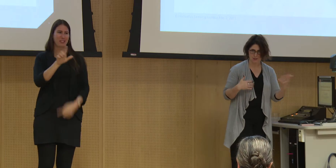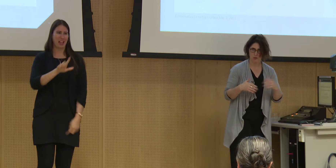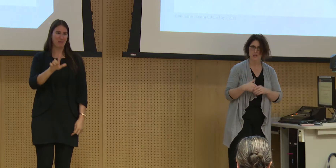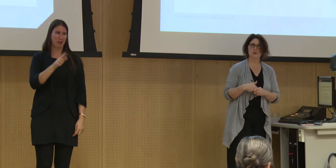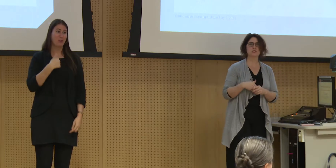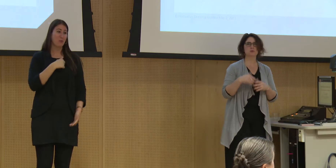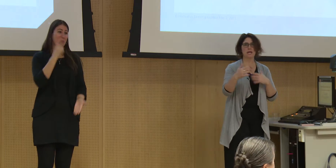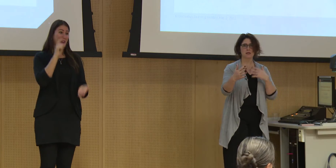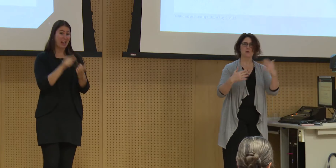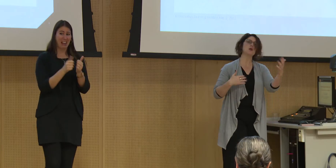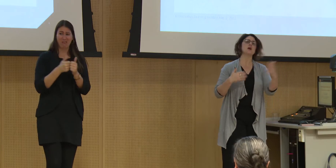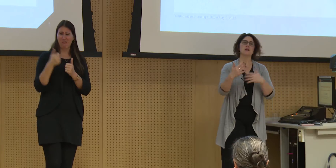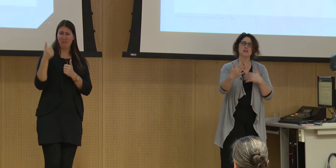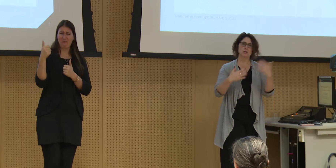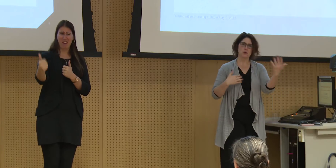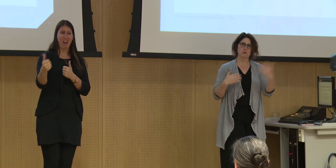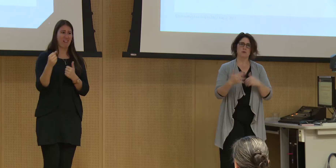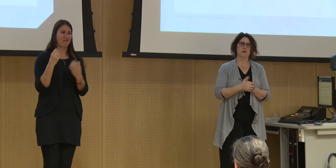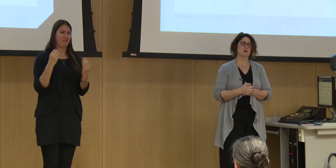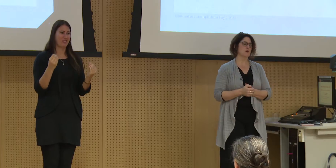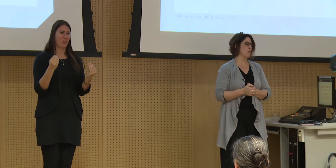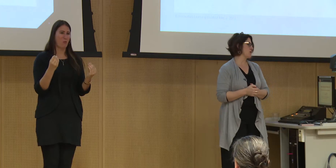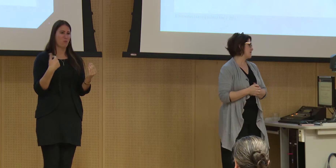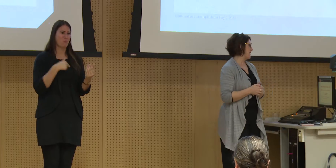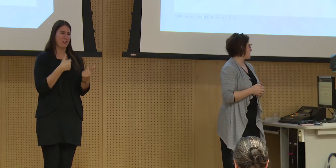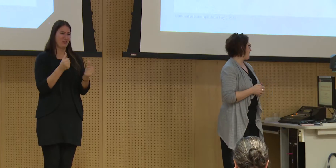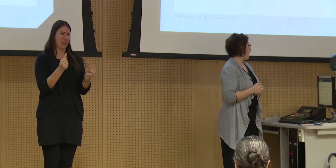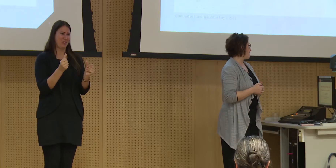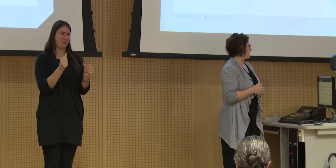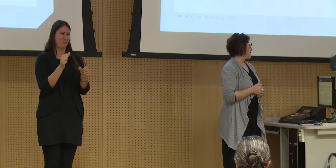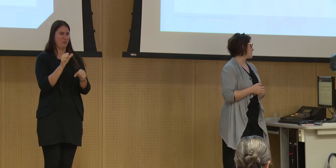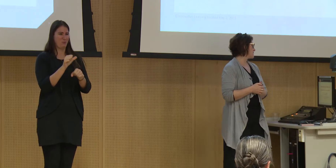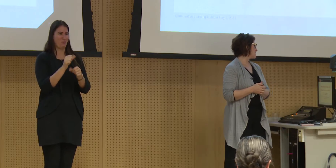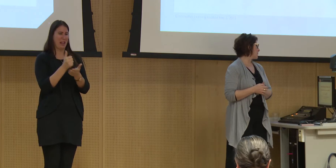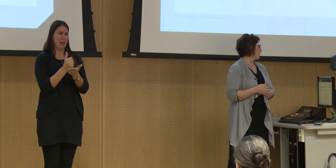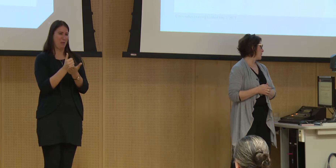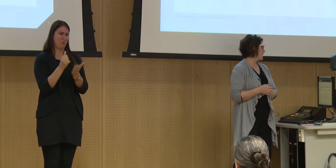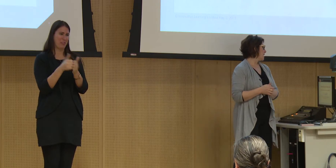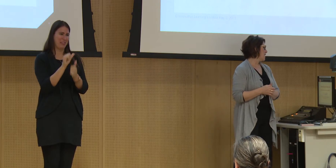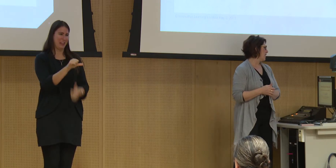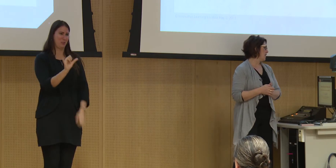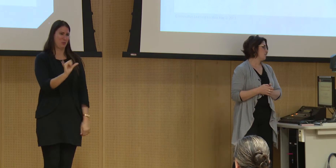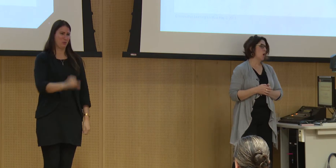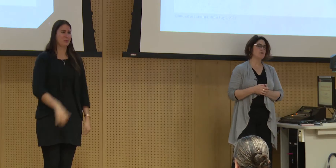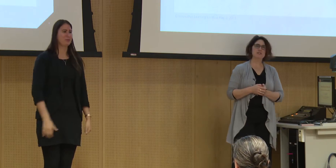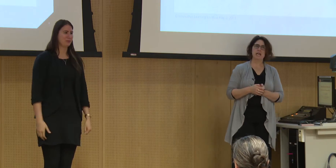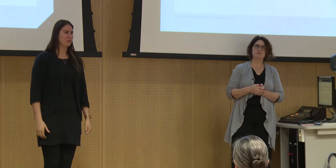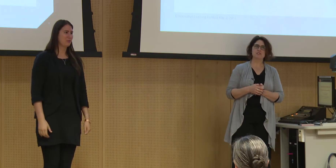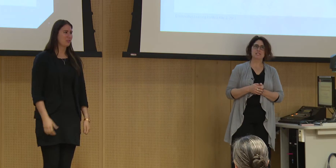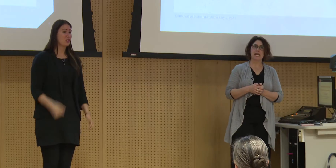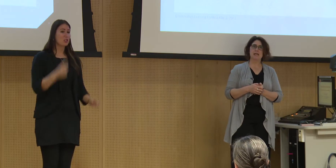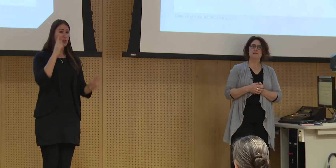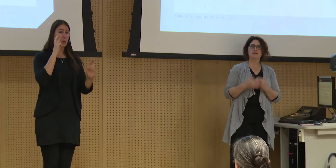So we try to, you know, coordinate that a bit. So, hopefully, after today,